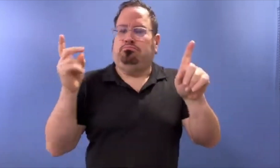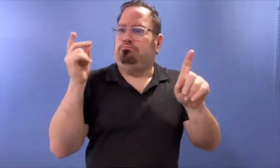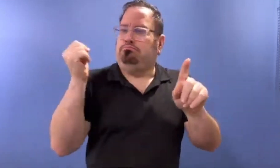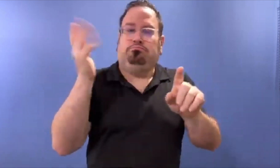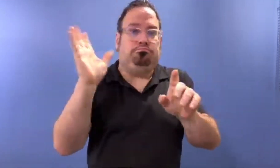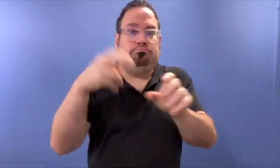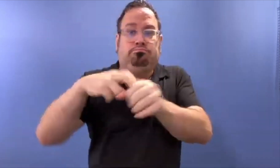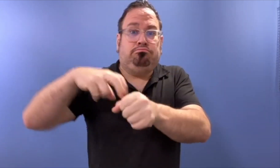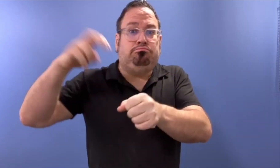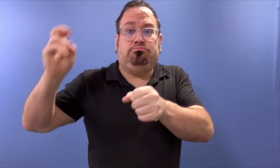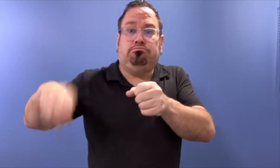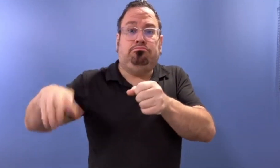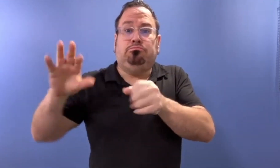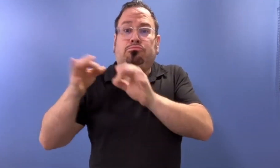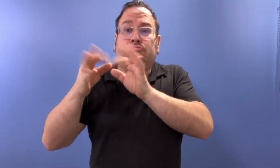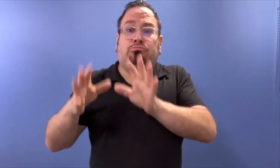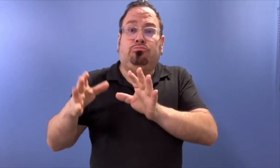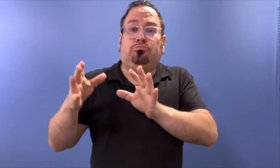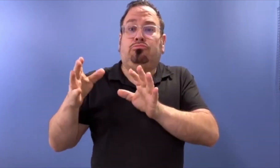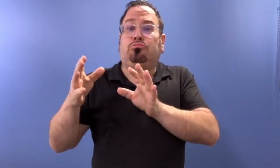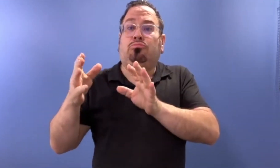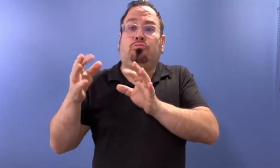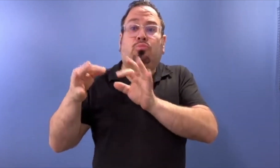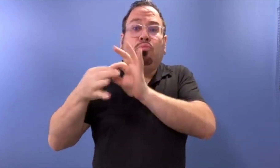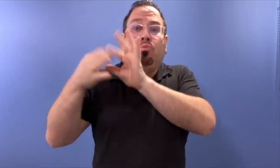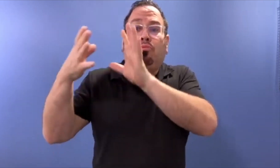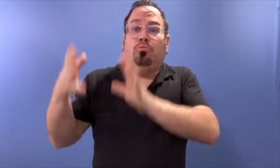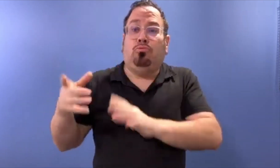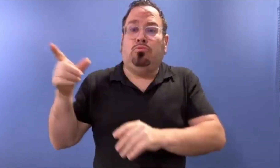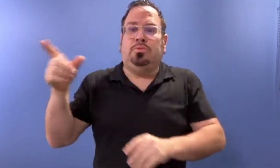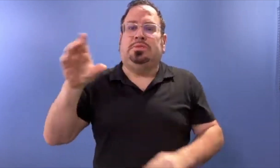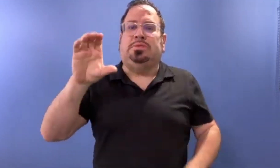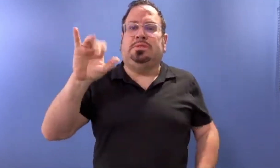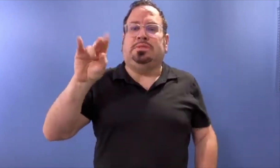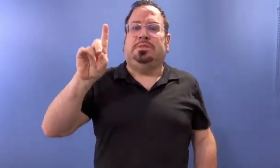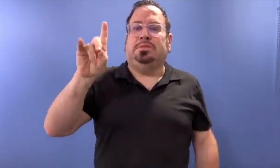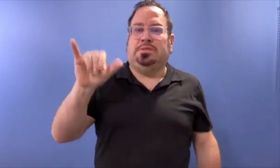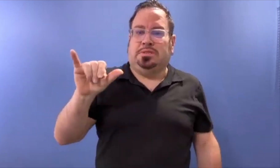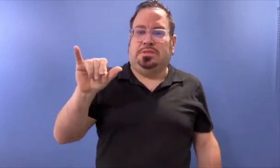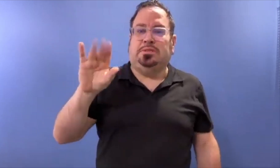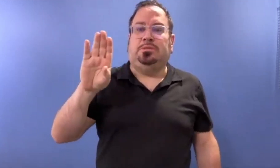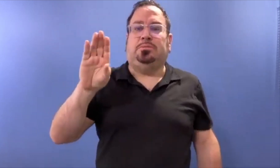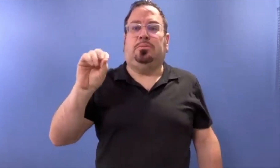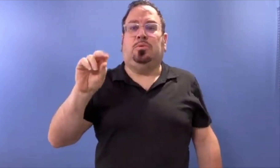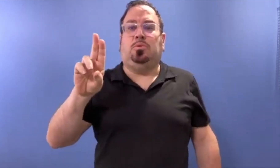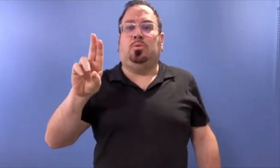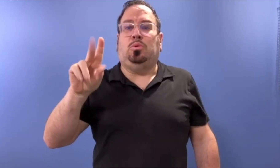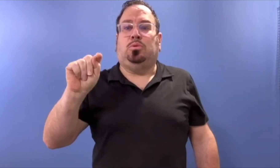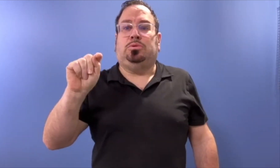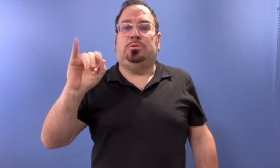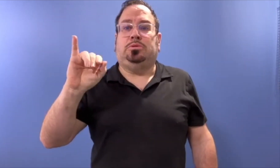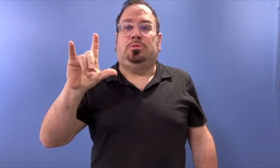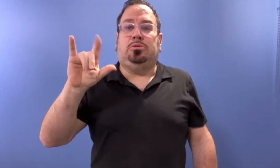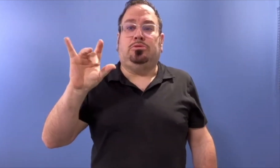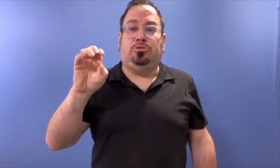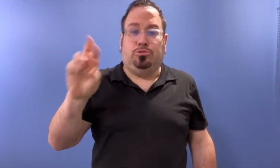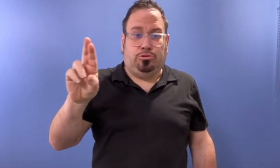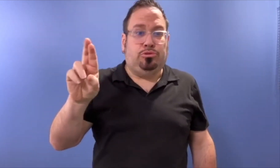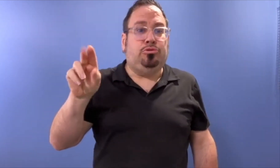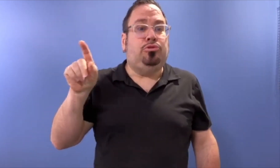of the immediate resignation of Interpreter Coordinator Cindy Boutilier.